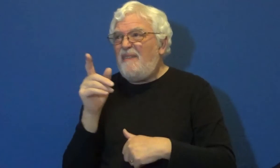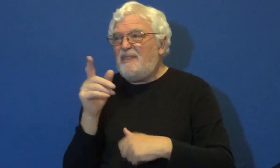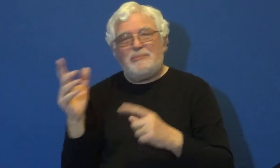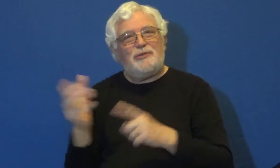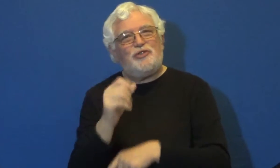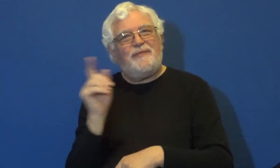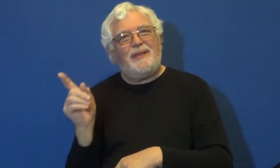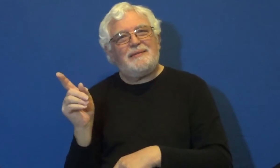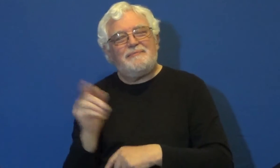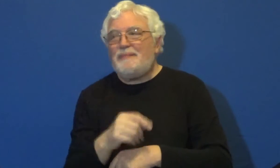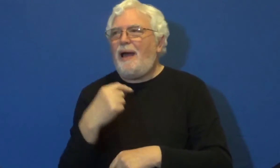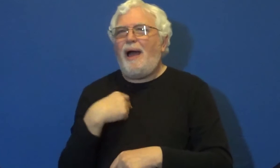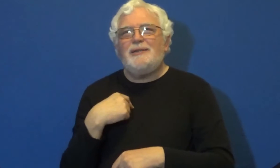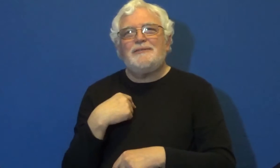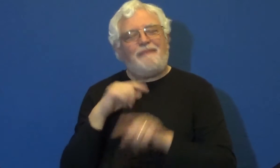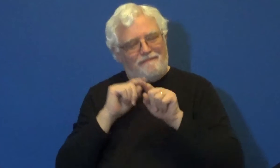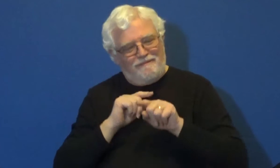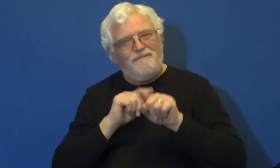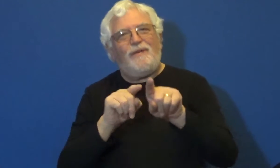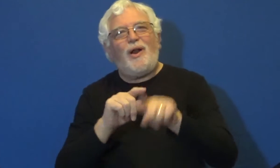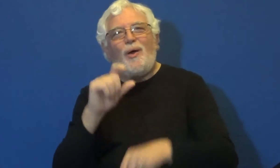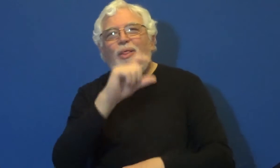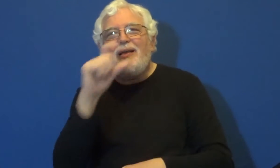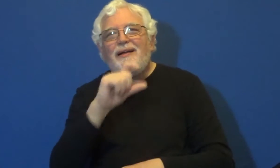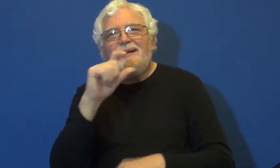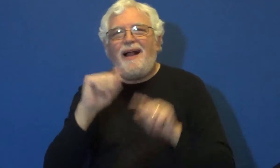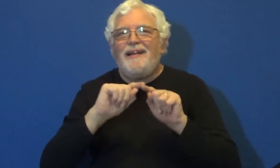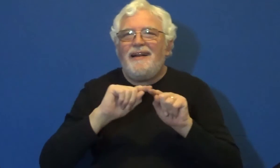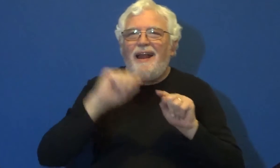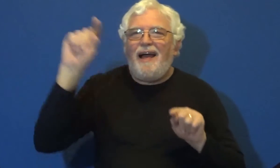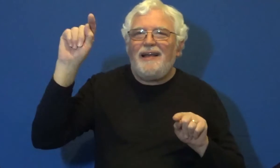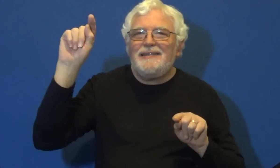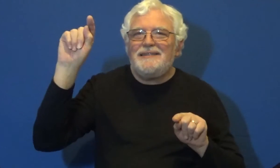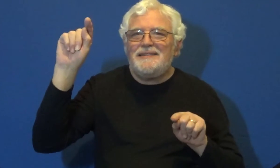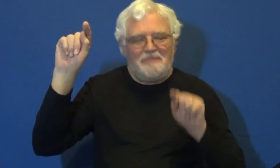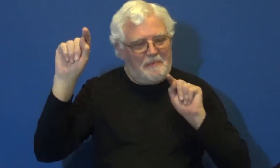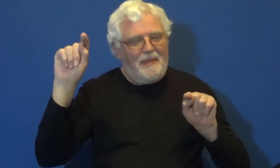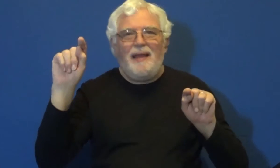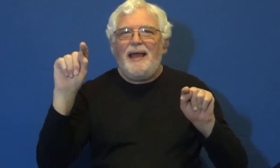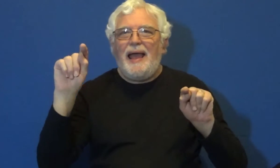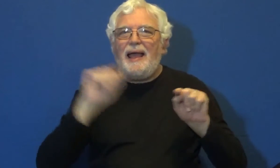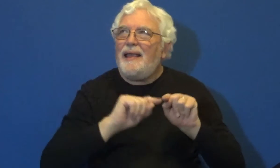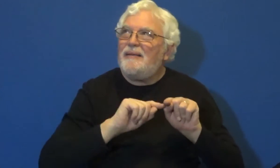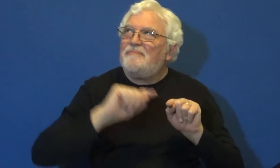I just follow the colored lines between my start point and my destination.